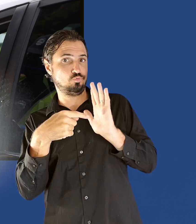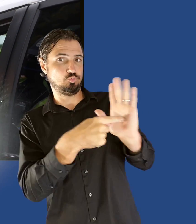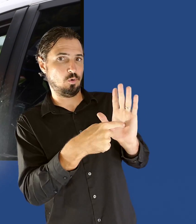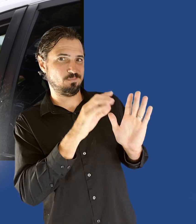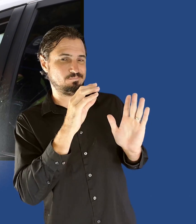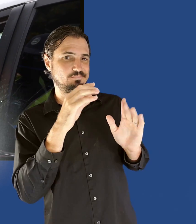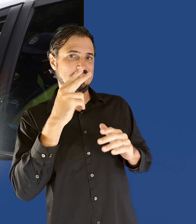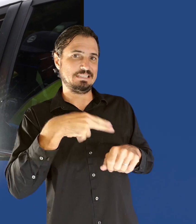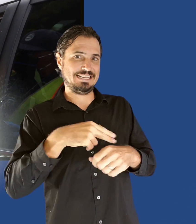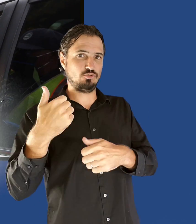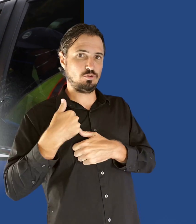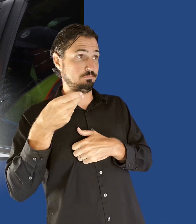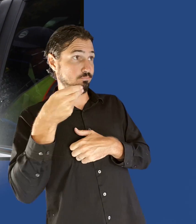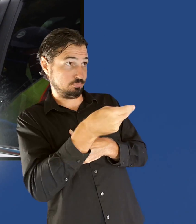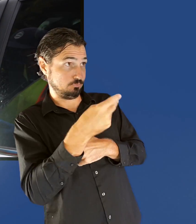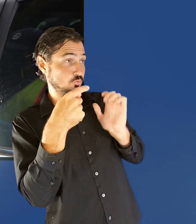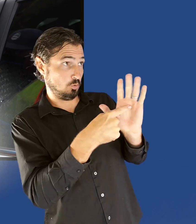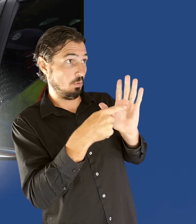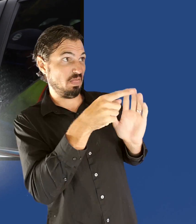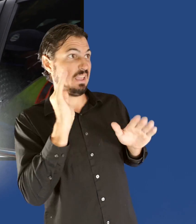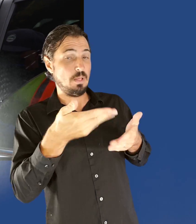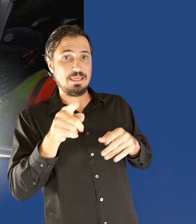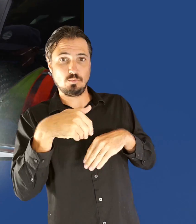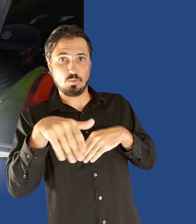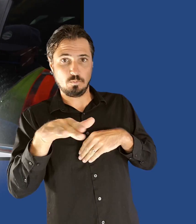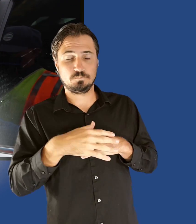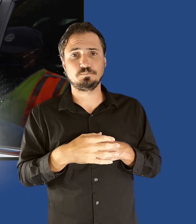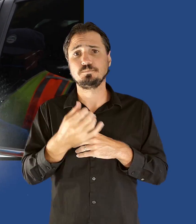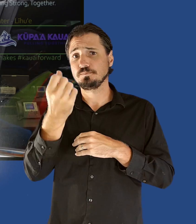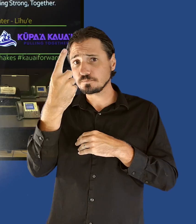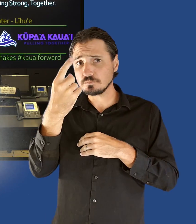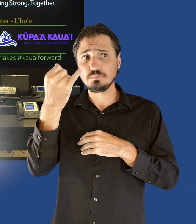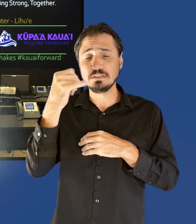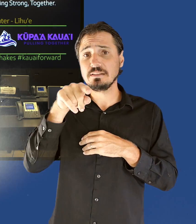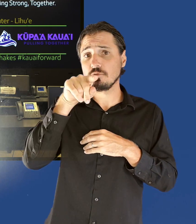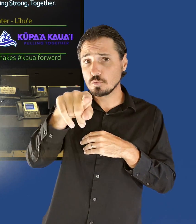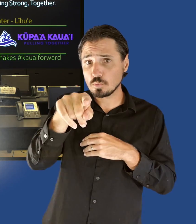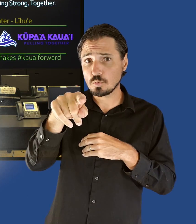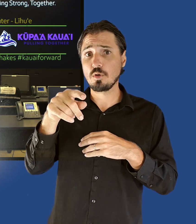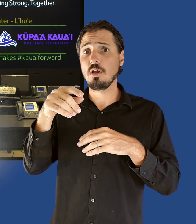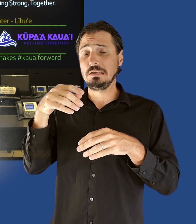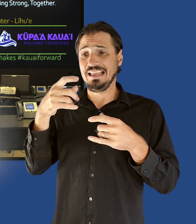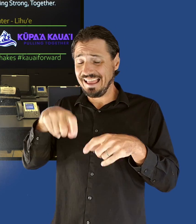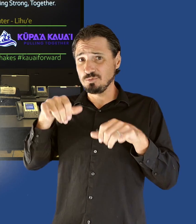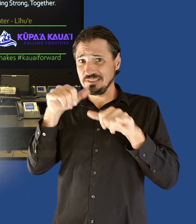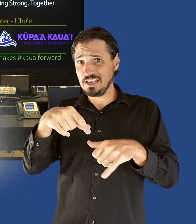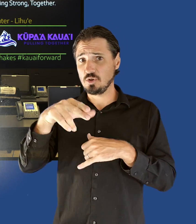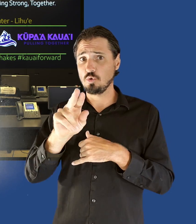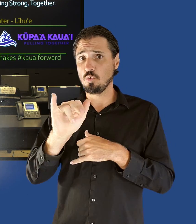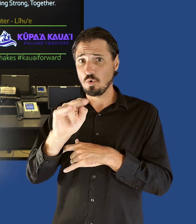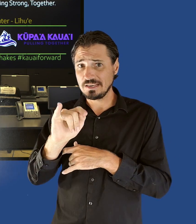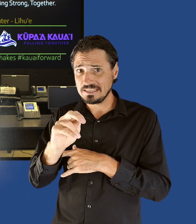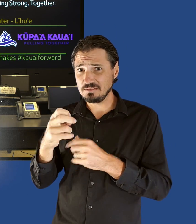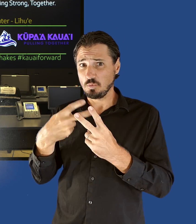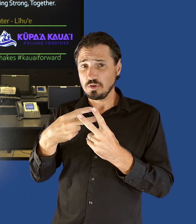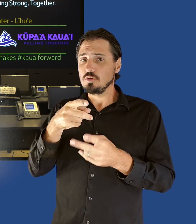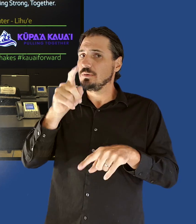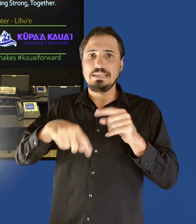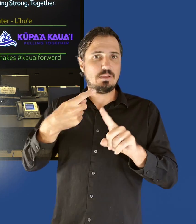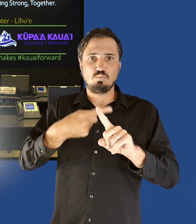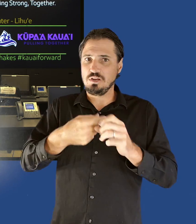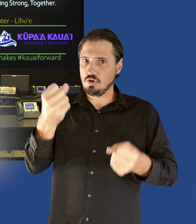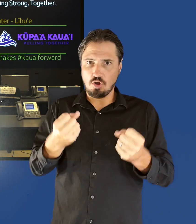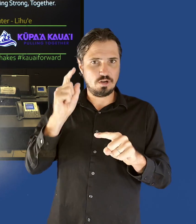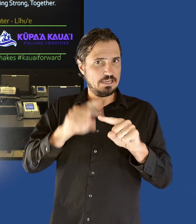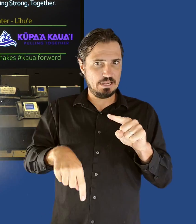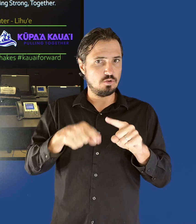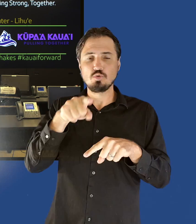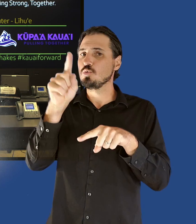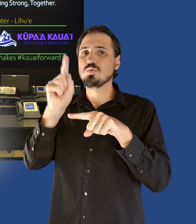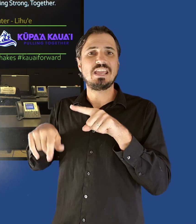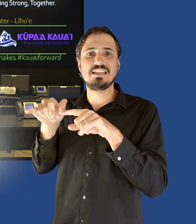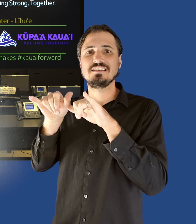As a friendly reminder, pursuant to the Governor’s 9th Supplementary Proclamation, those in quarantine are prohibited from renting a vehicle or staying in a Transient Vacation Rental or TVR,